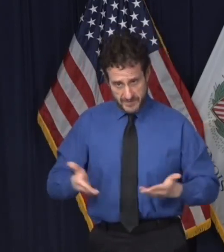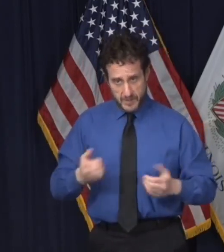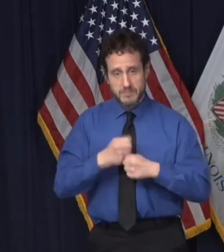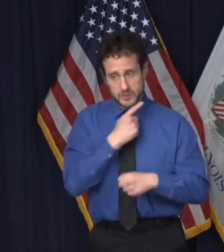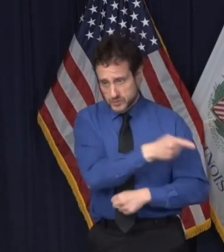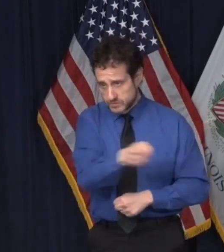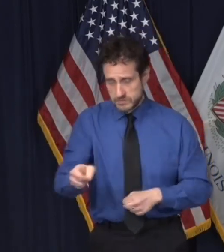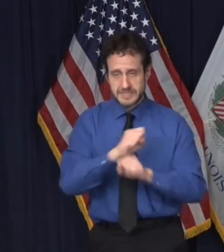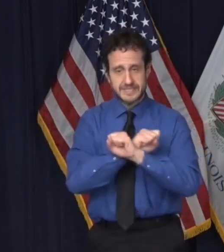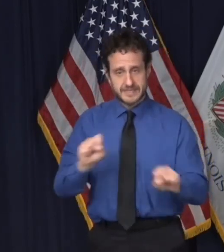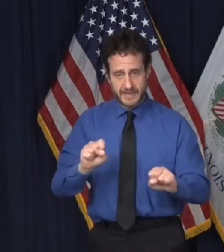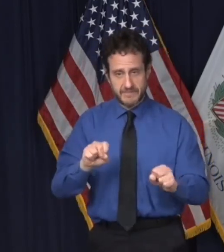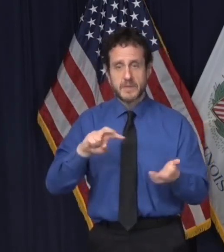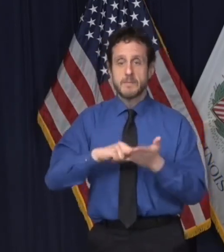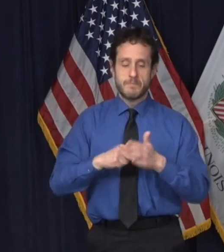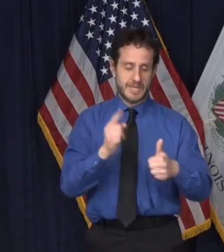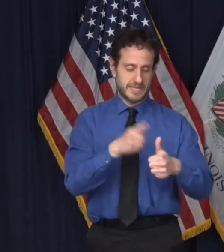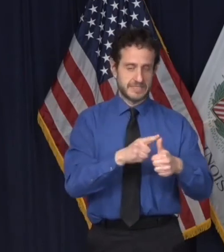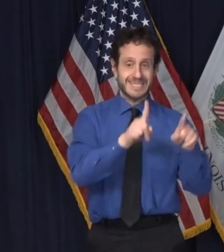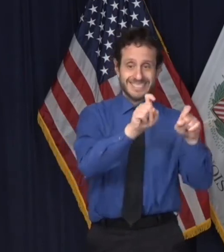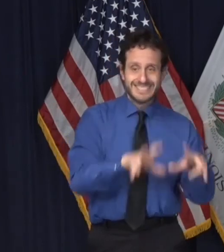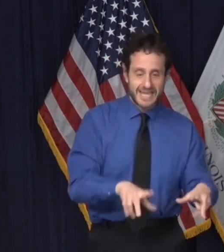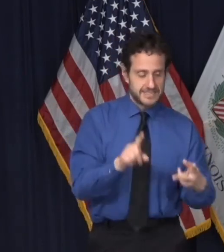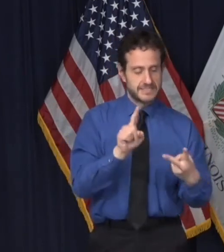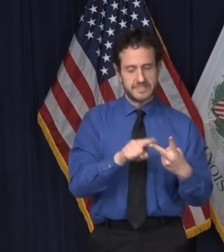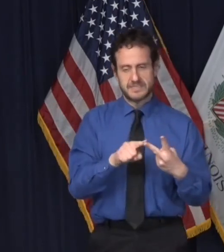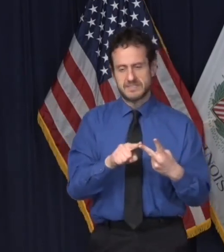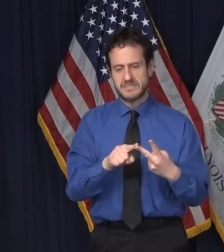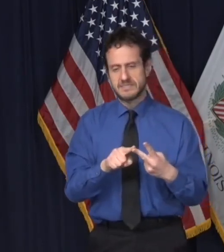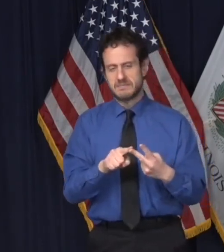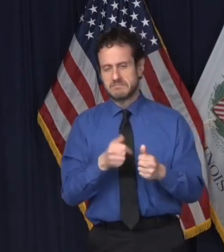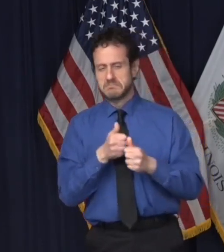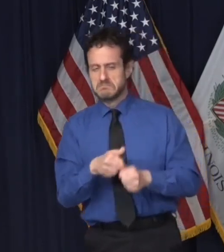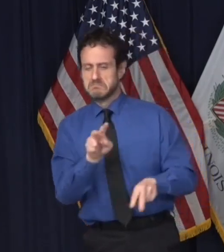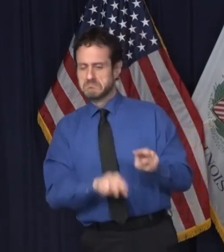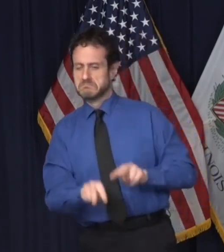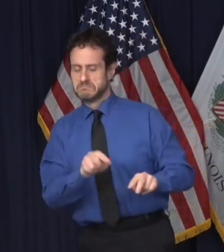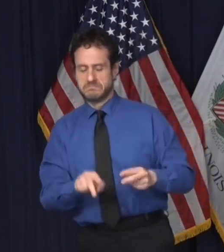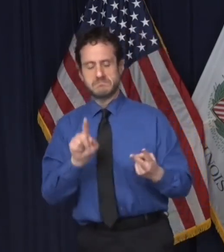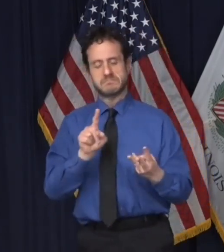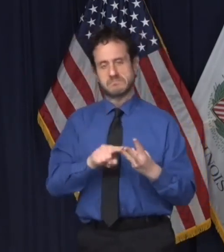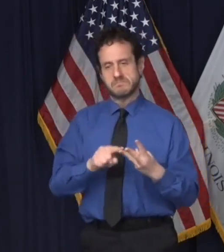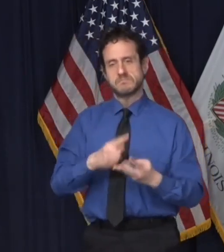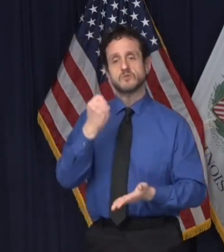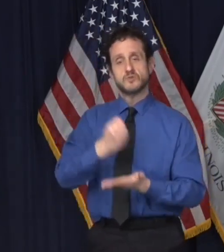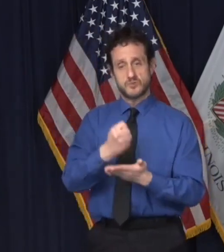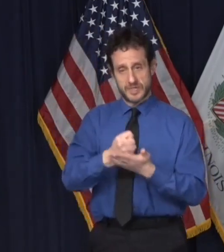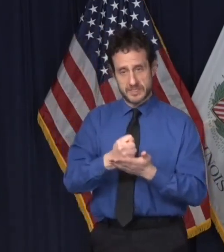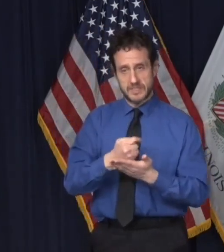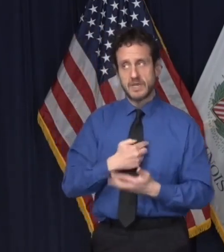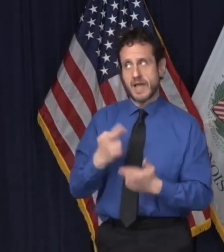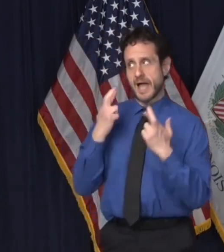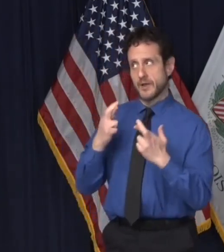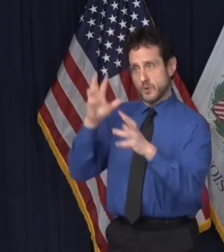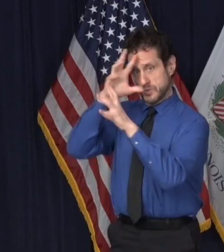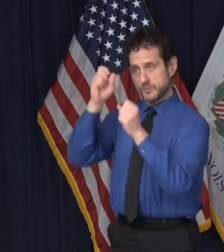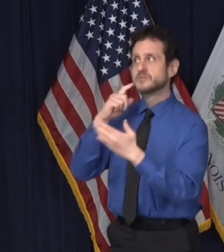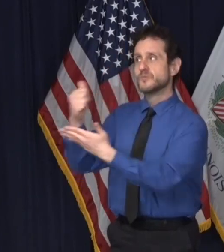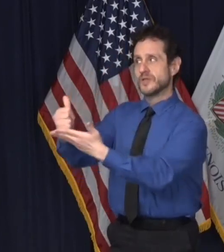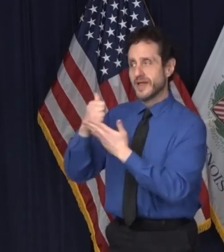SAFETY OF ILLINOIS' RESIDENTS. THAT MEANS TEST, TRACE, AND TREAT. I'M HOPEFUL THE PRESIDENT WILL